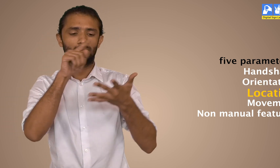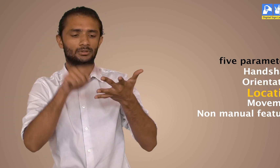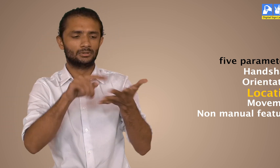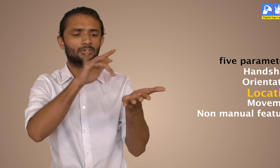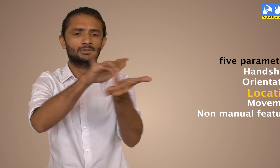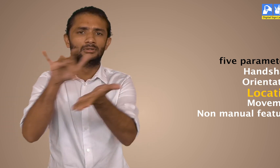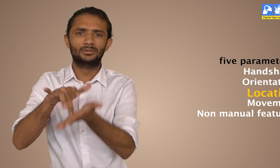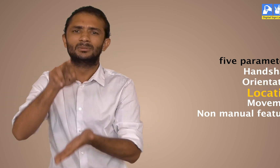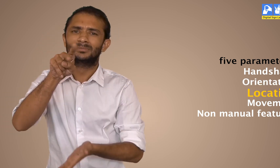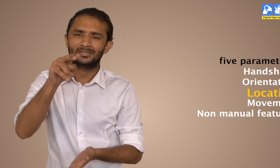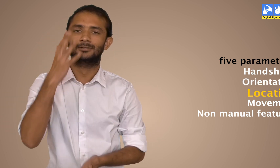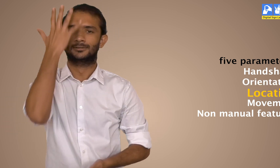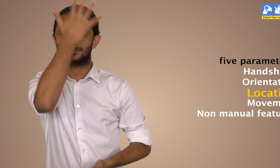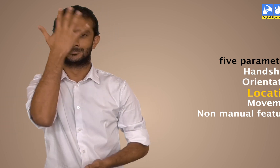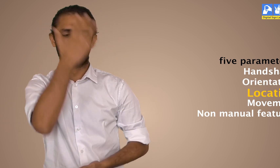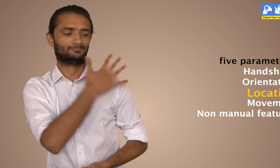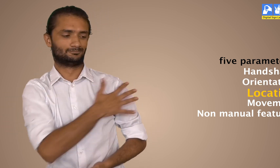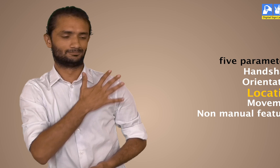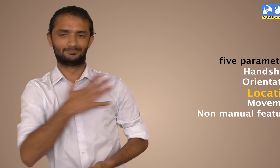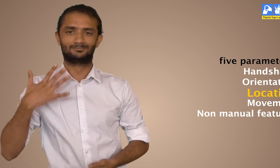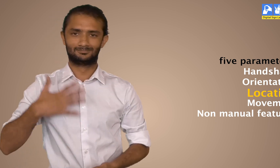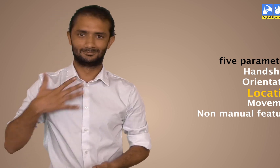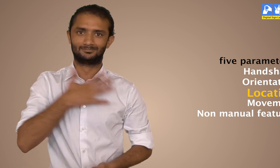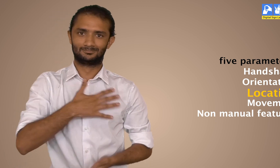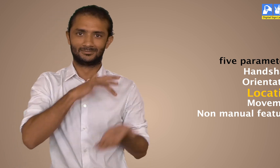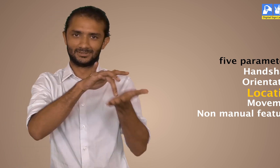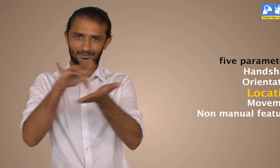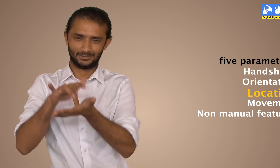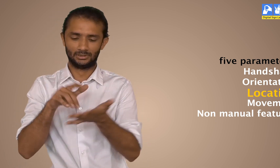Location- Space or place of the signs.